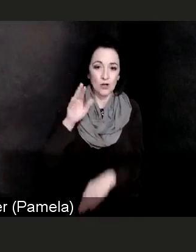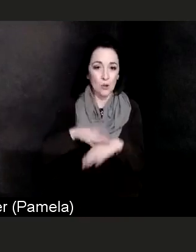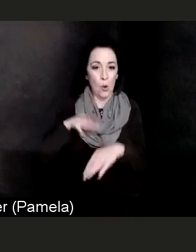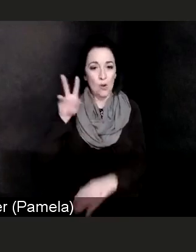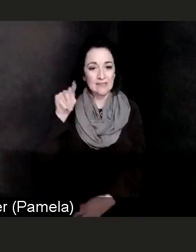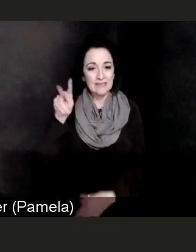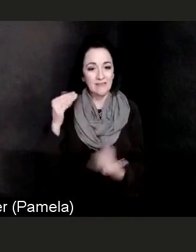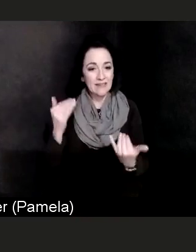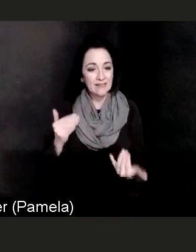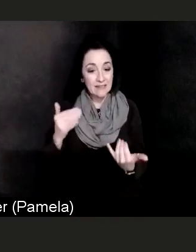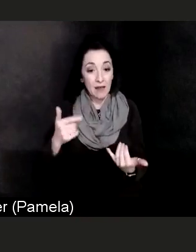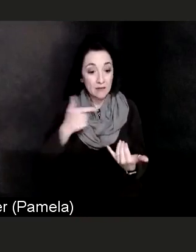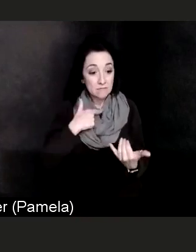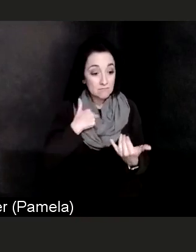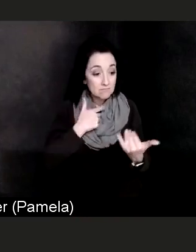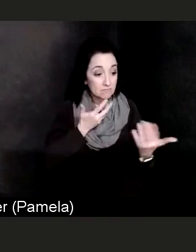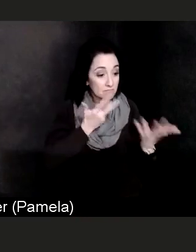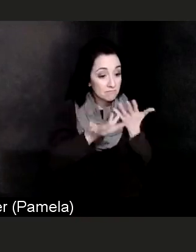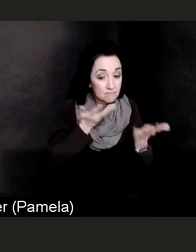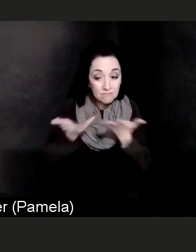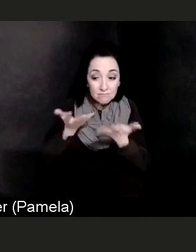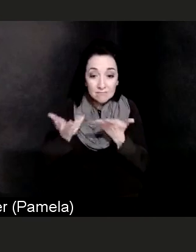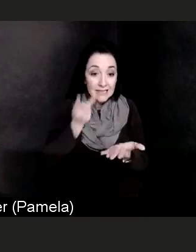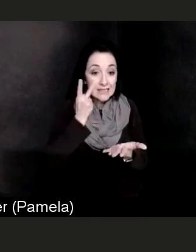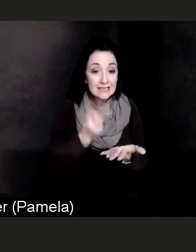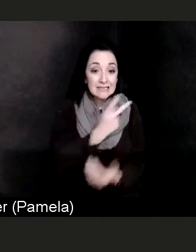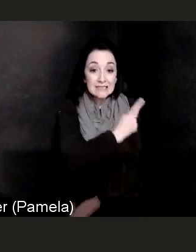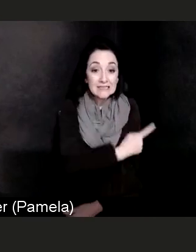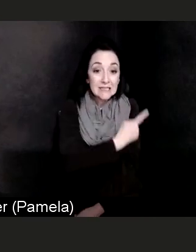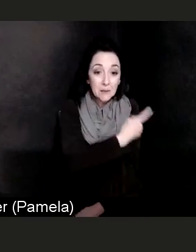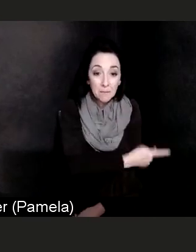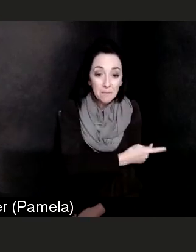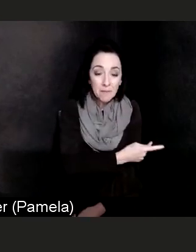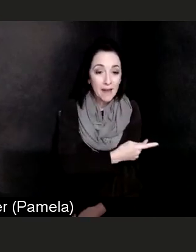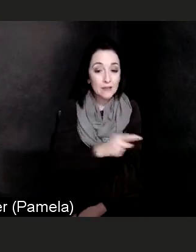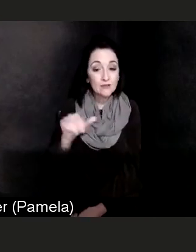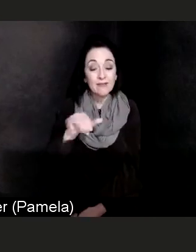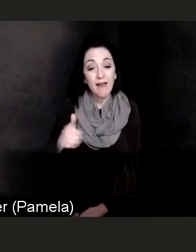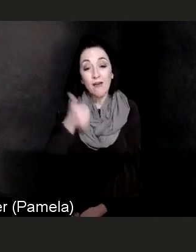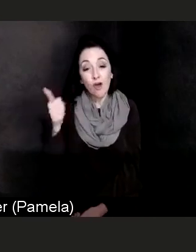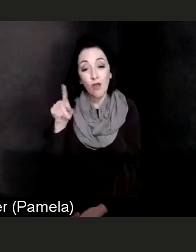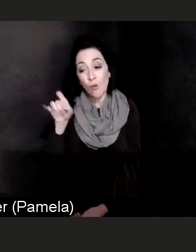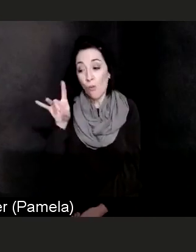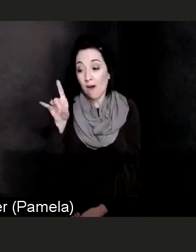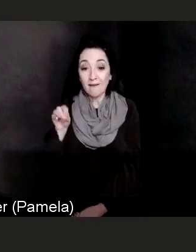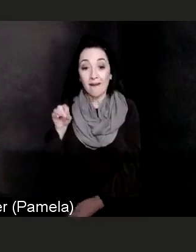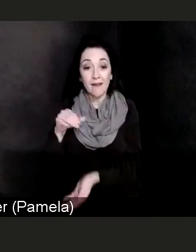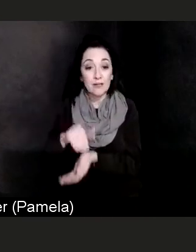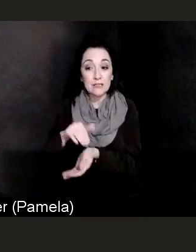or the 180 other doctors that we have and providers that we have here in Beebe Healthcare, you know taking care of patients.